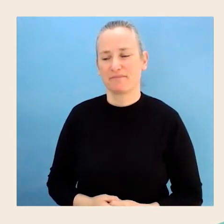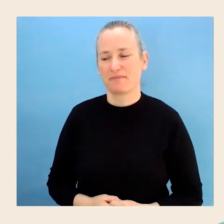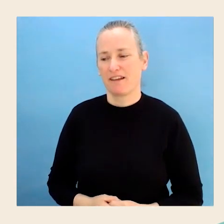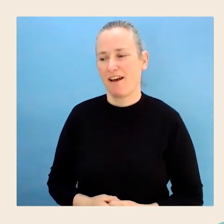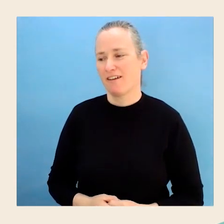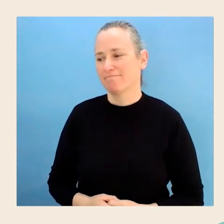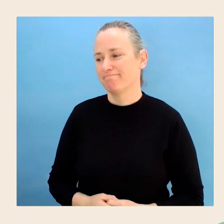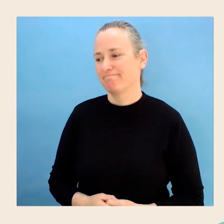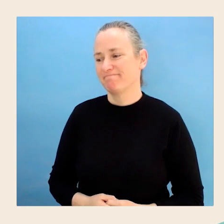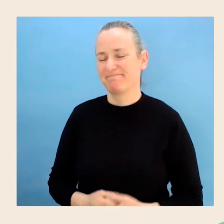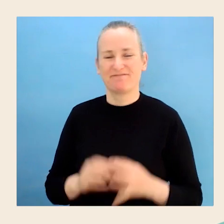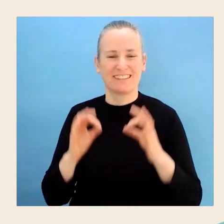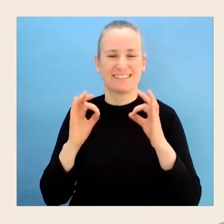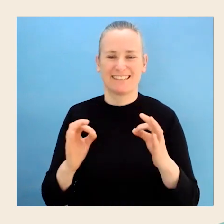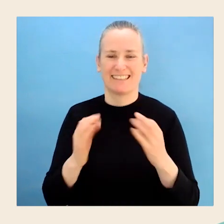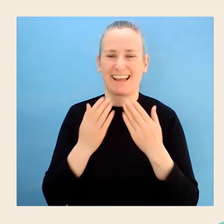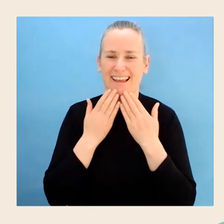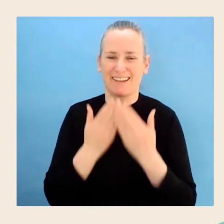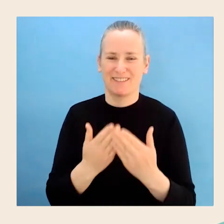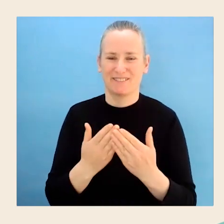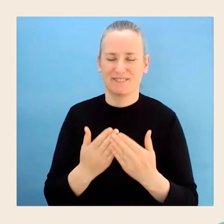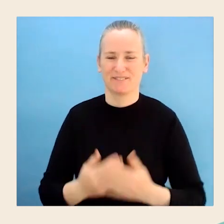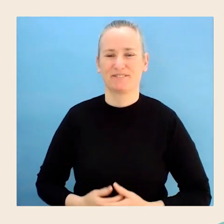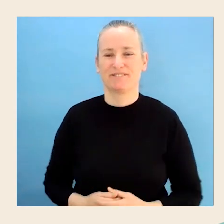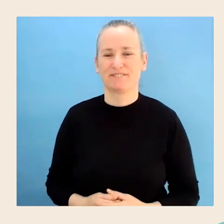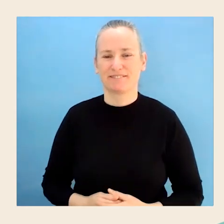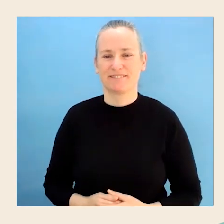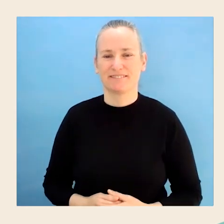Fantastic, thank you. I know because,